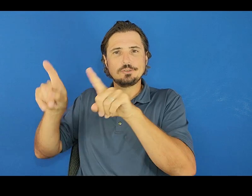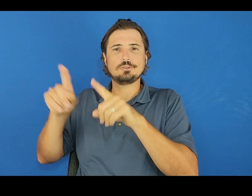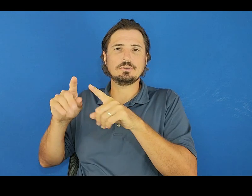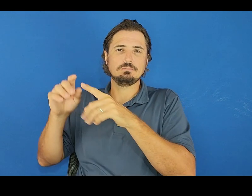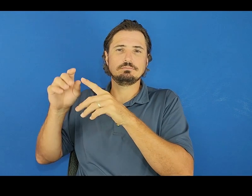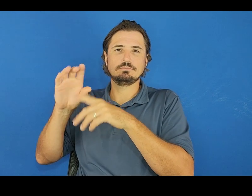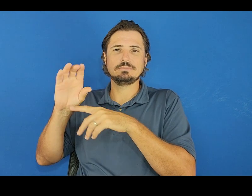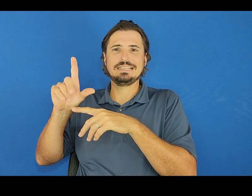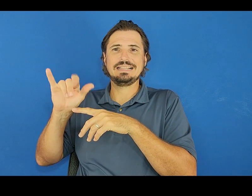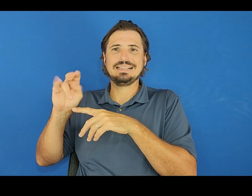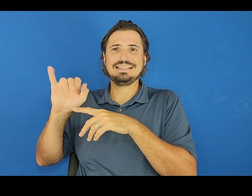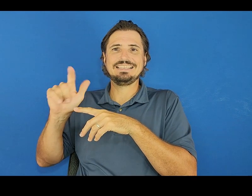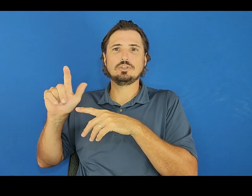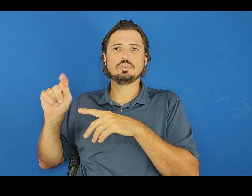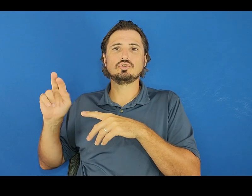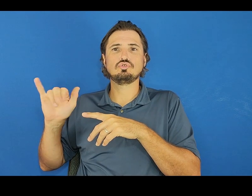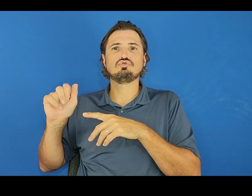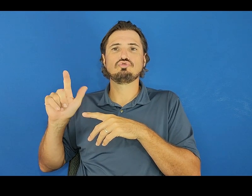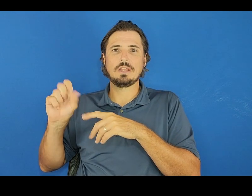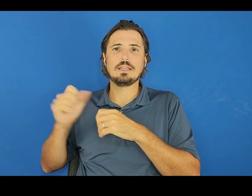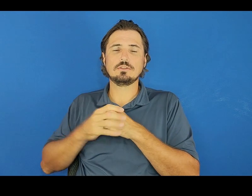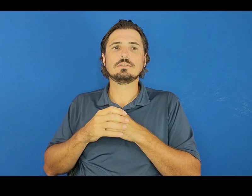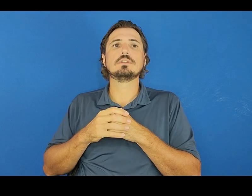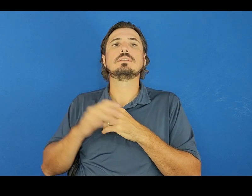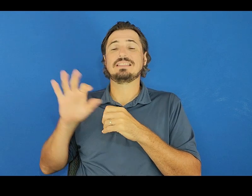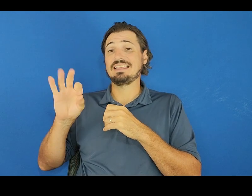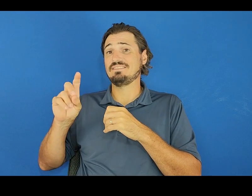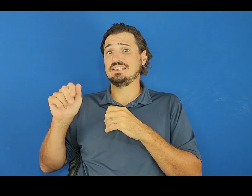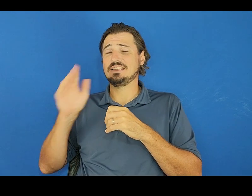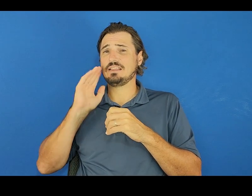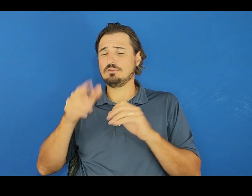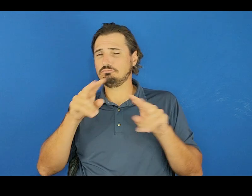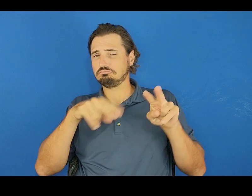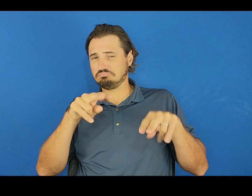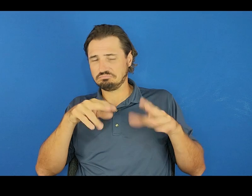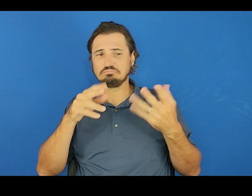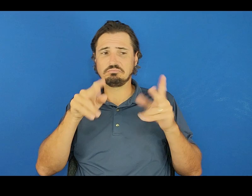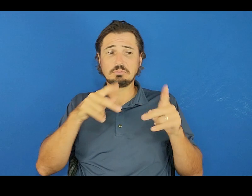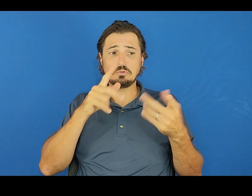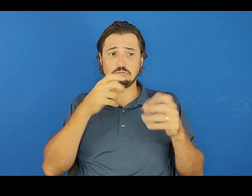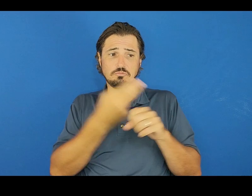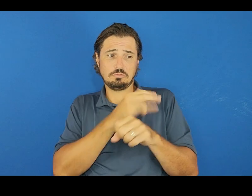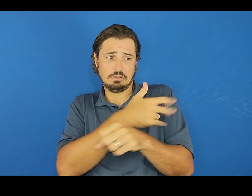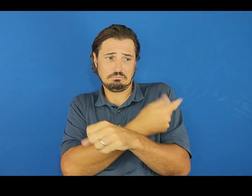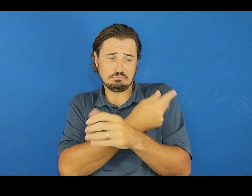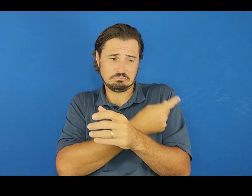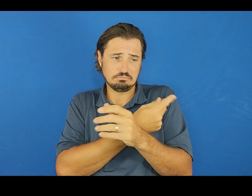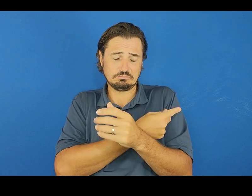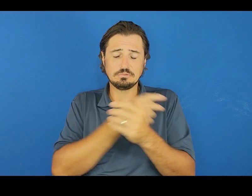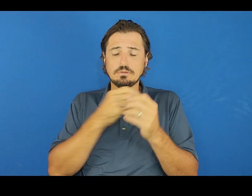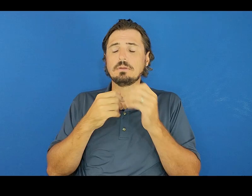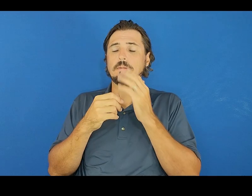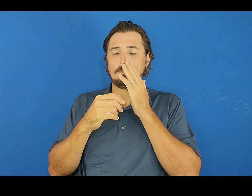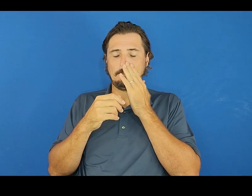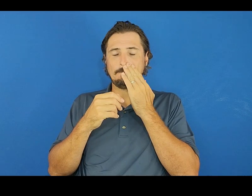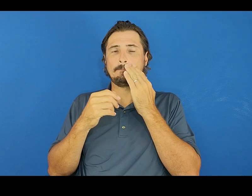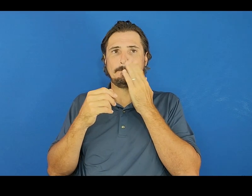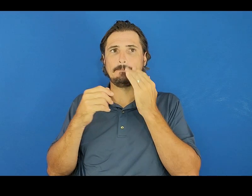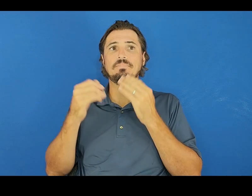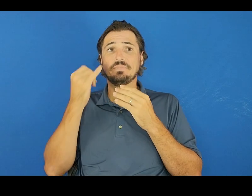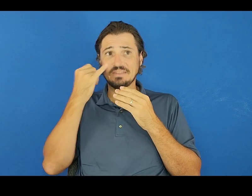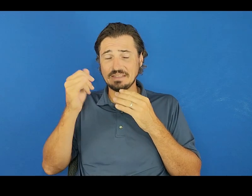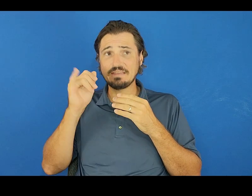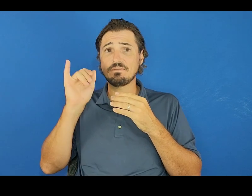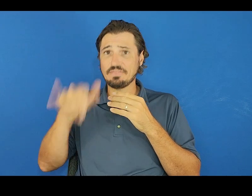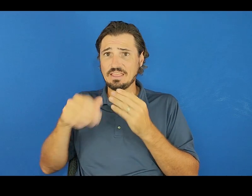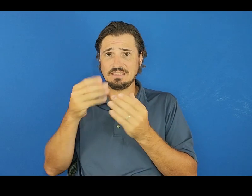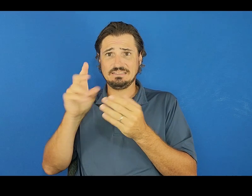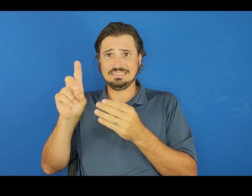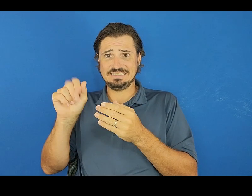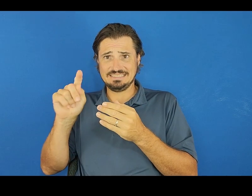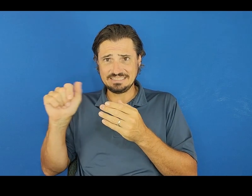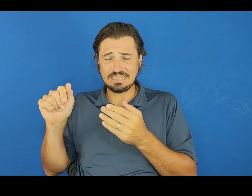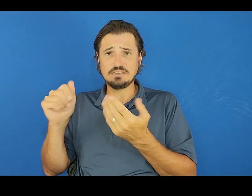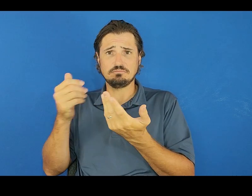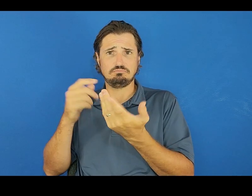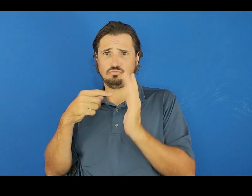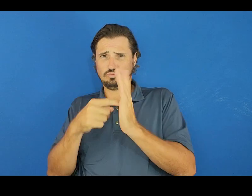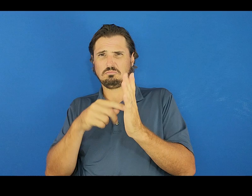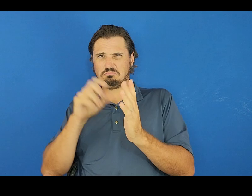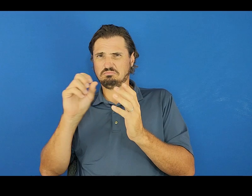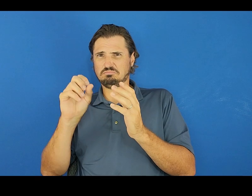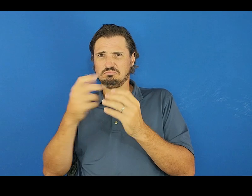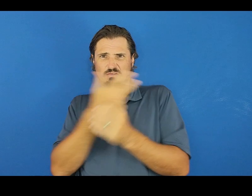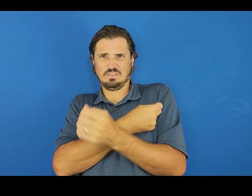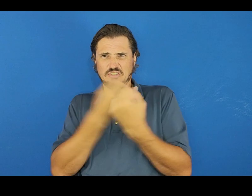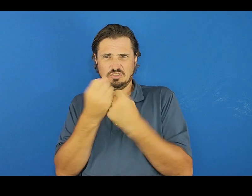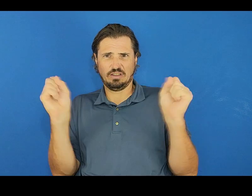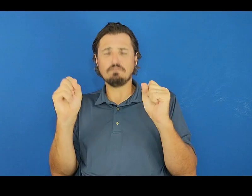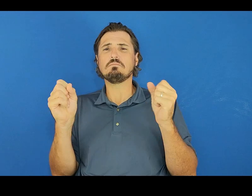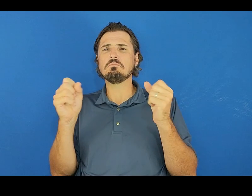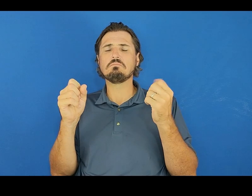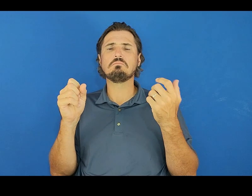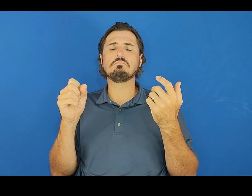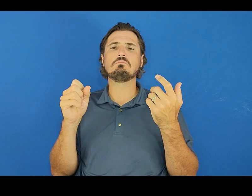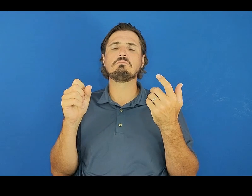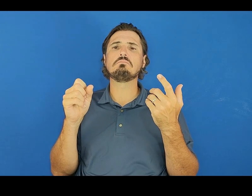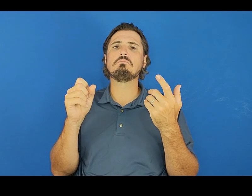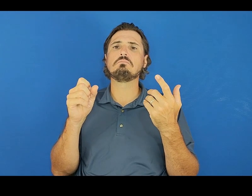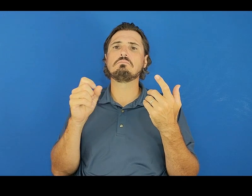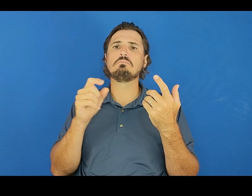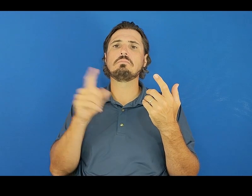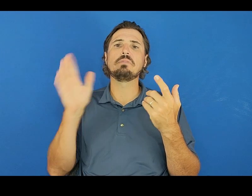The FDA and CDC will be reviewing the safety data of this dose in young children, and will only authorize use if the safety data demonstrate that the vaccine is safe and effective for these keiki